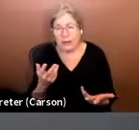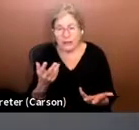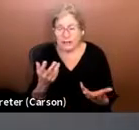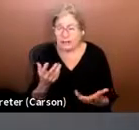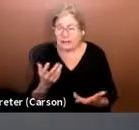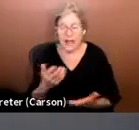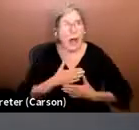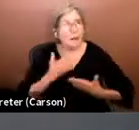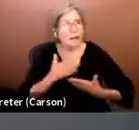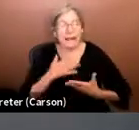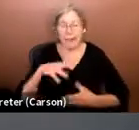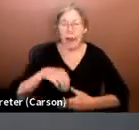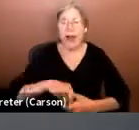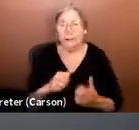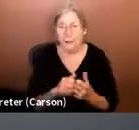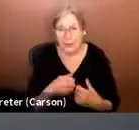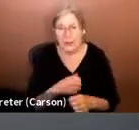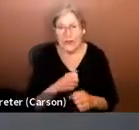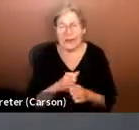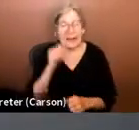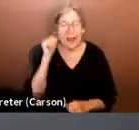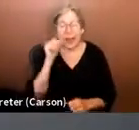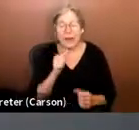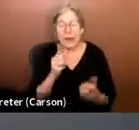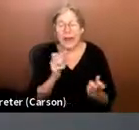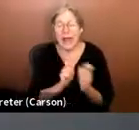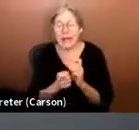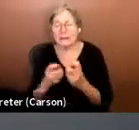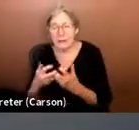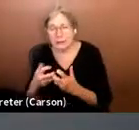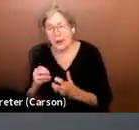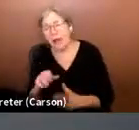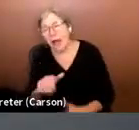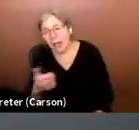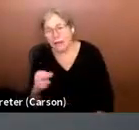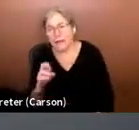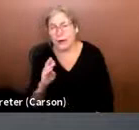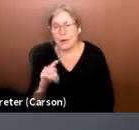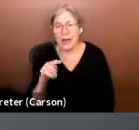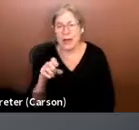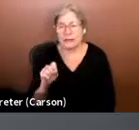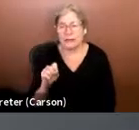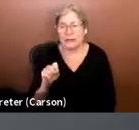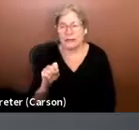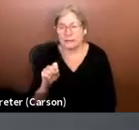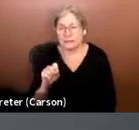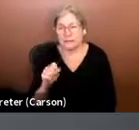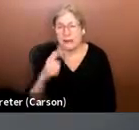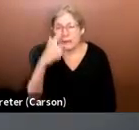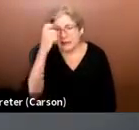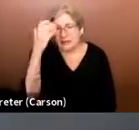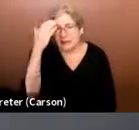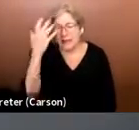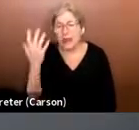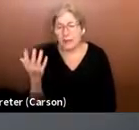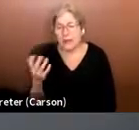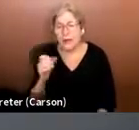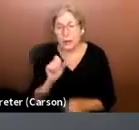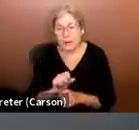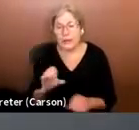making audio adaptations or adaptations in other formats because they know that the work that they're doing is really reach